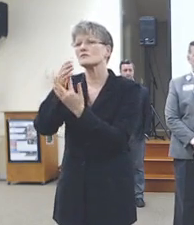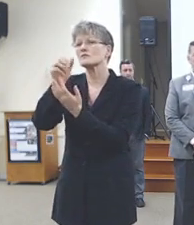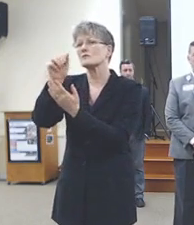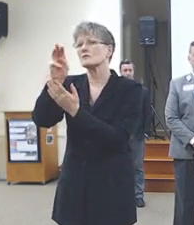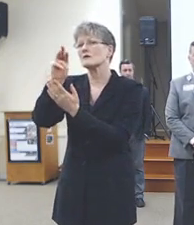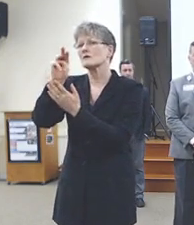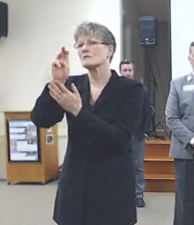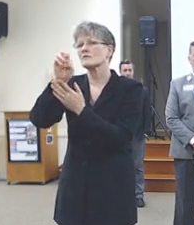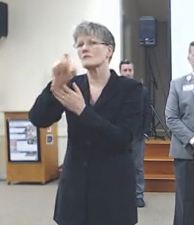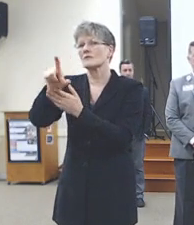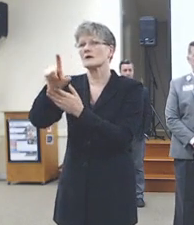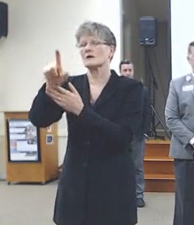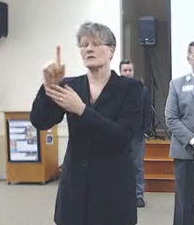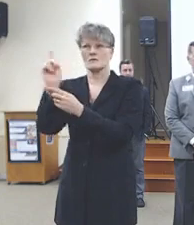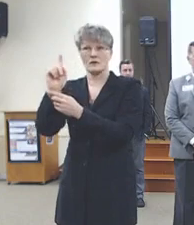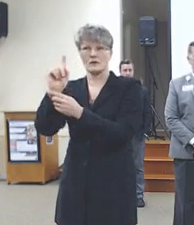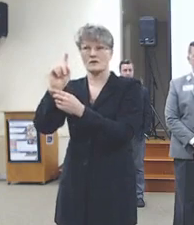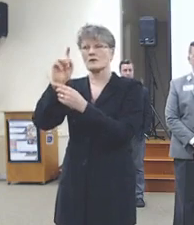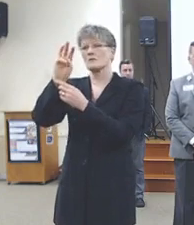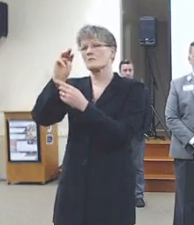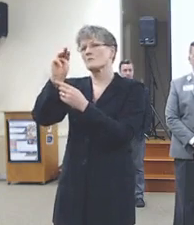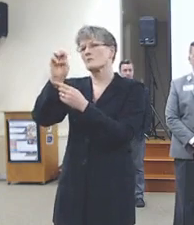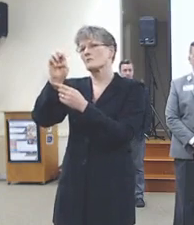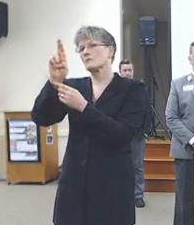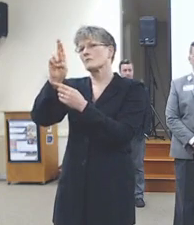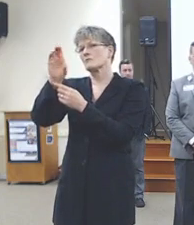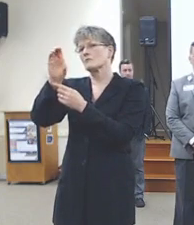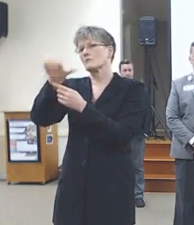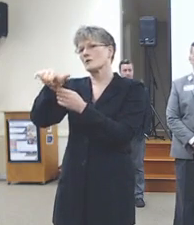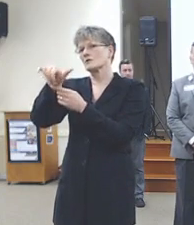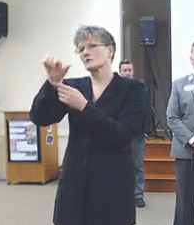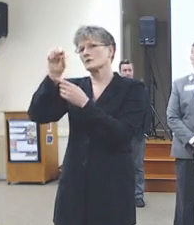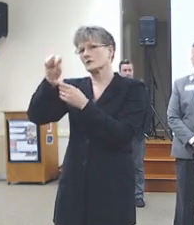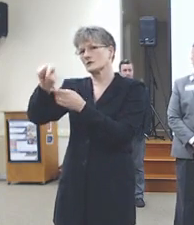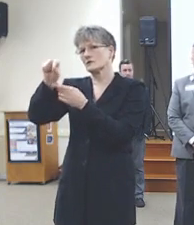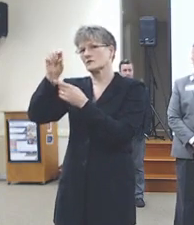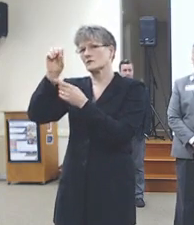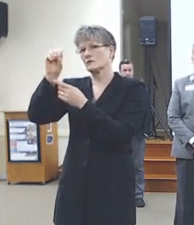website you'll see a link to information about coronavirus and then